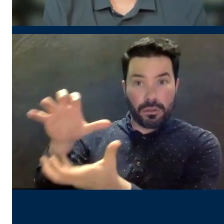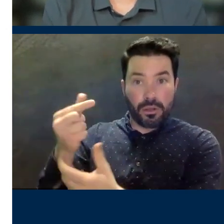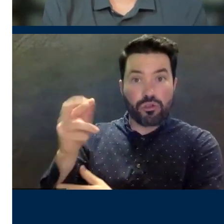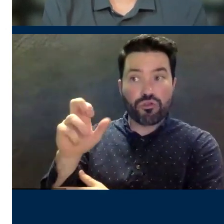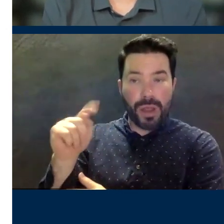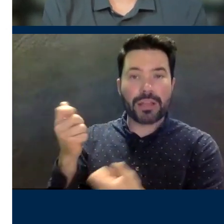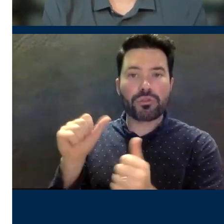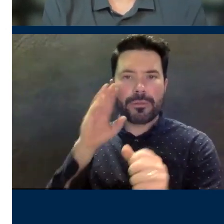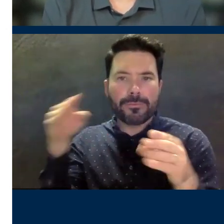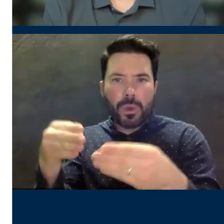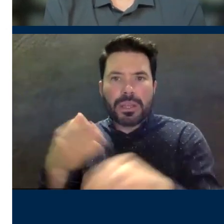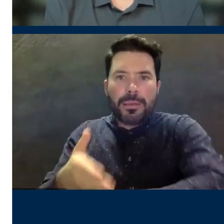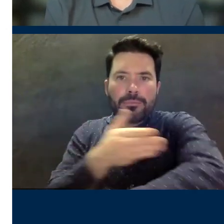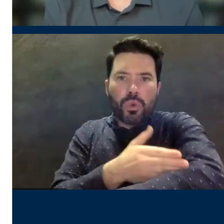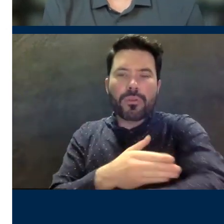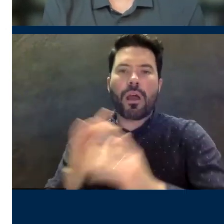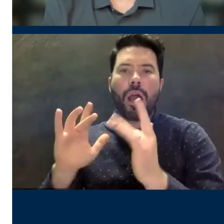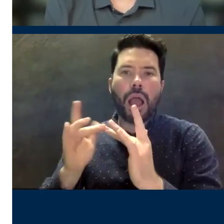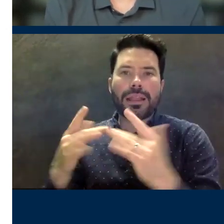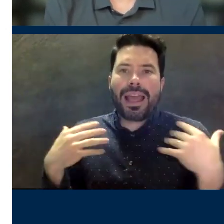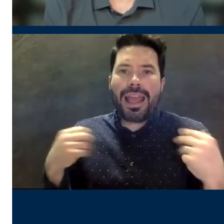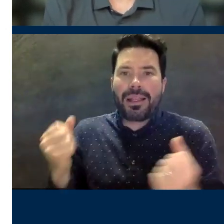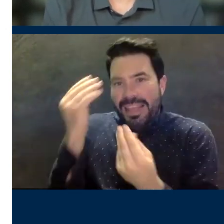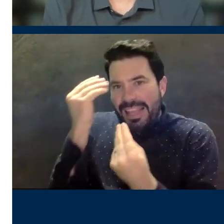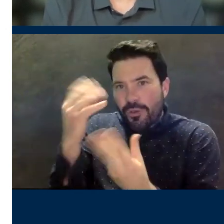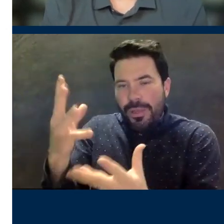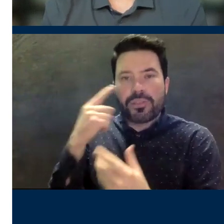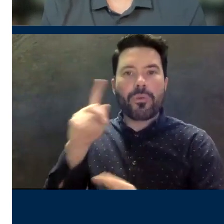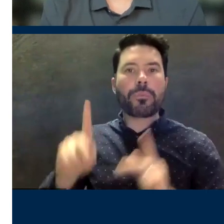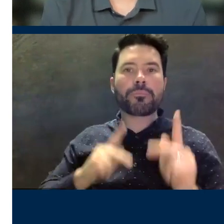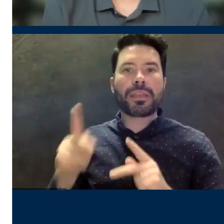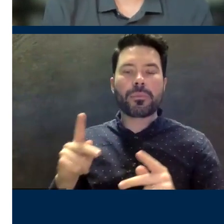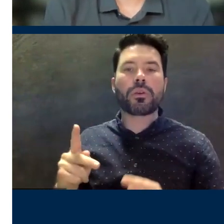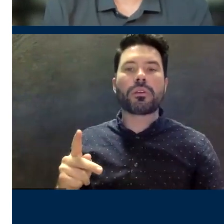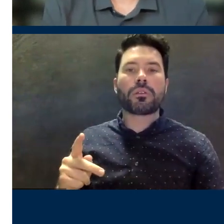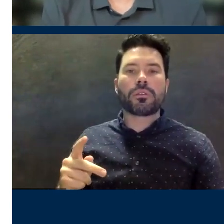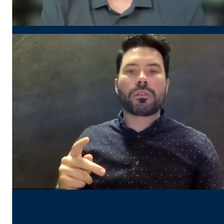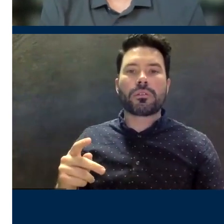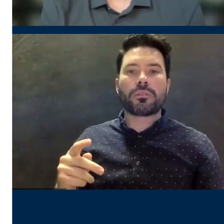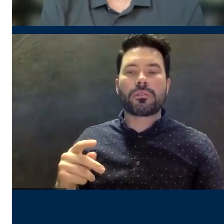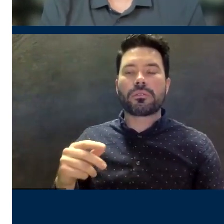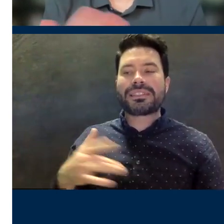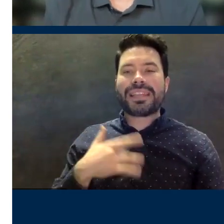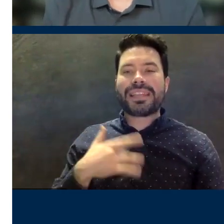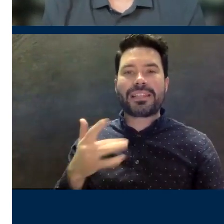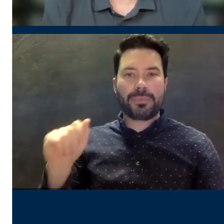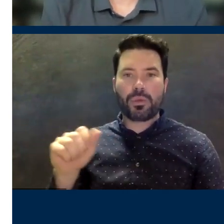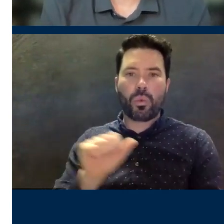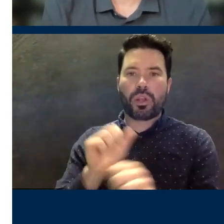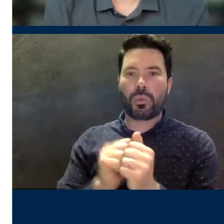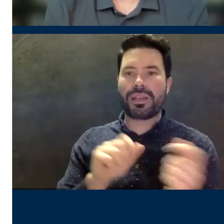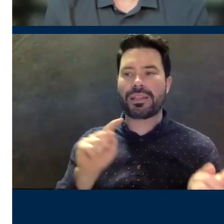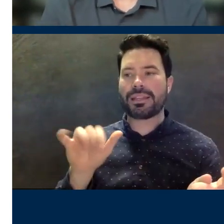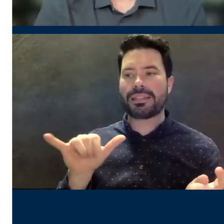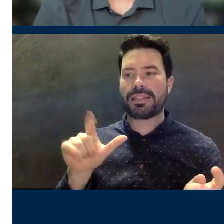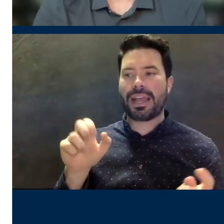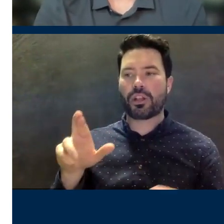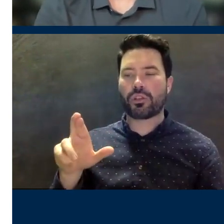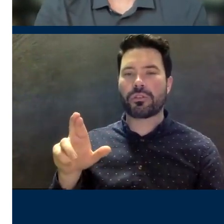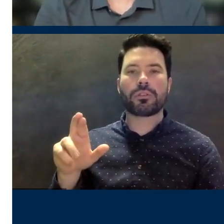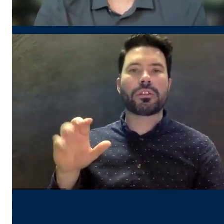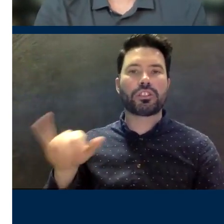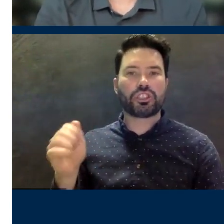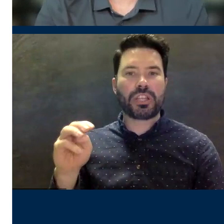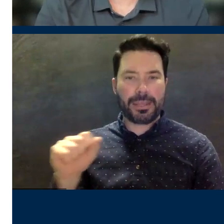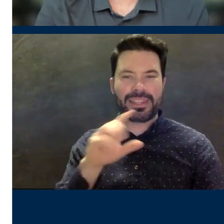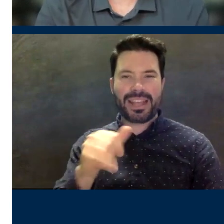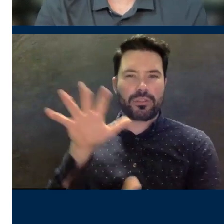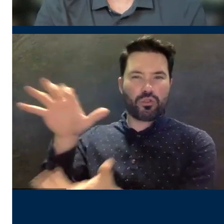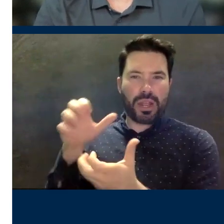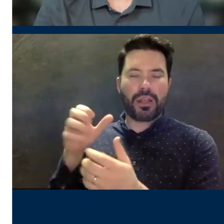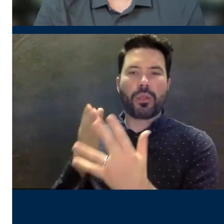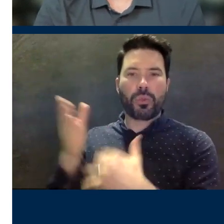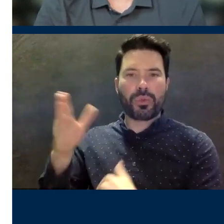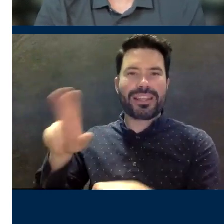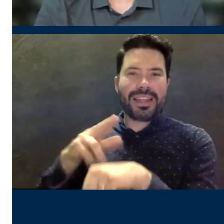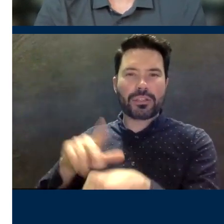online health information for people with sensory disabilities working with Dr. Tyler James, on this. And this is a grant through the National Library of Medicine. So hopefully, we'll have much more information in the future to share.